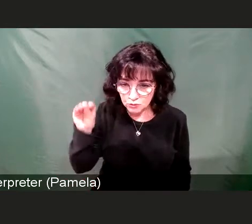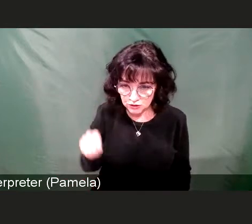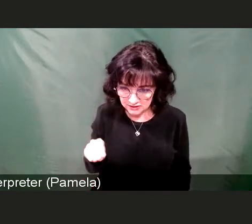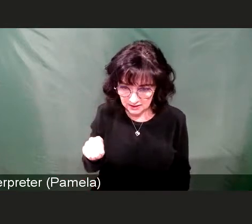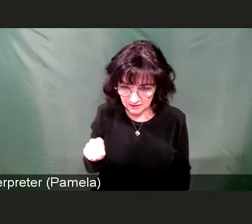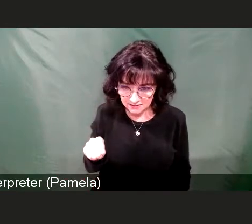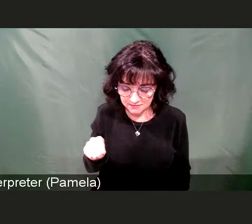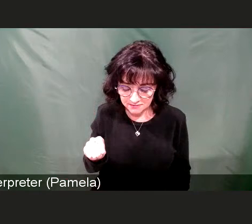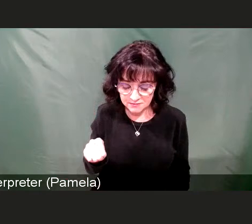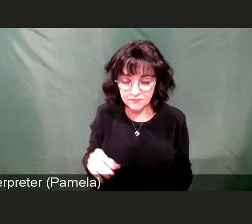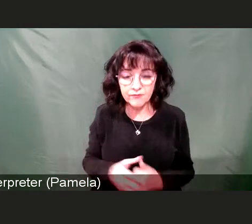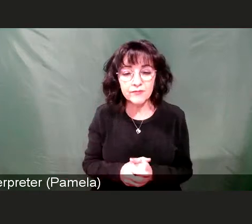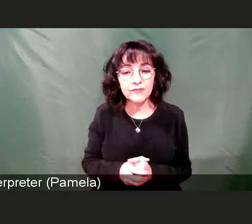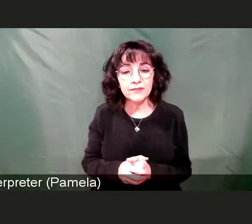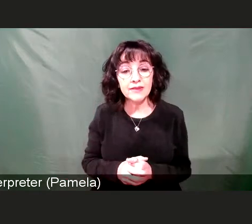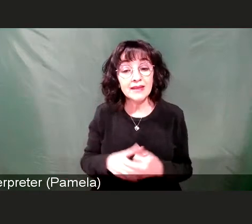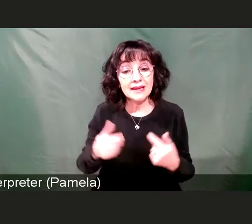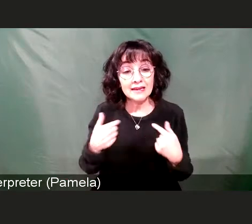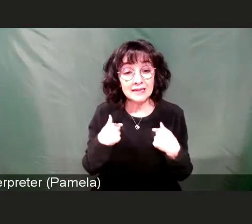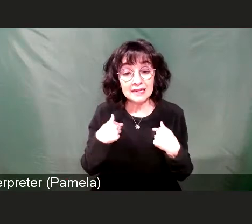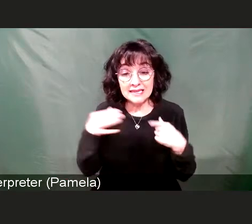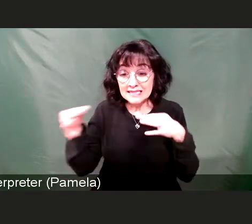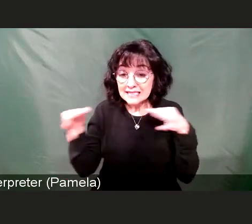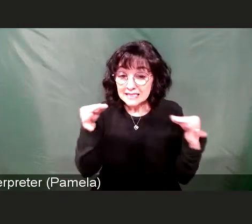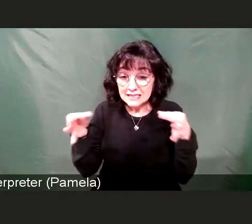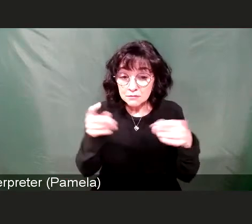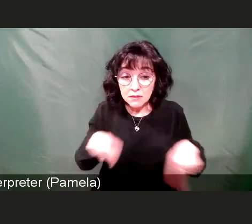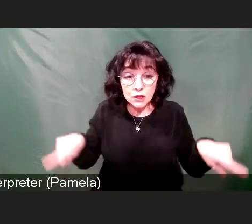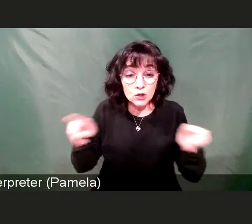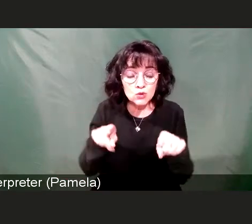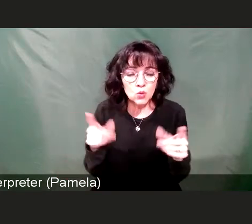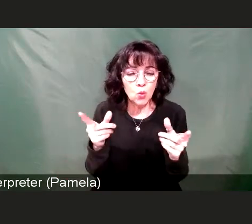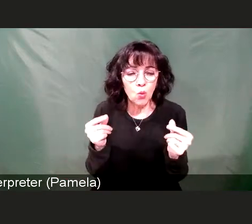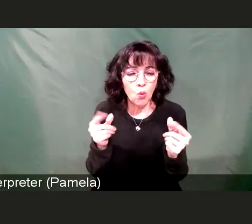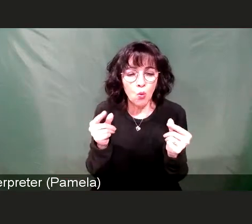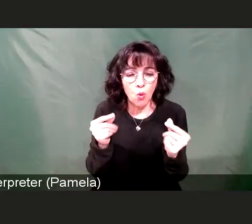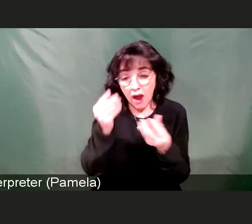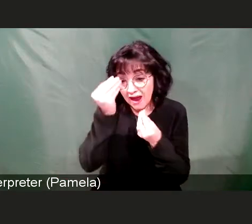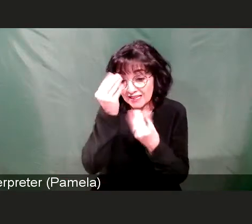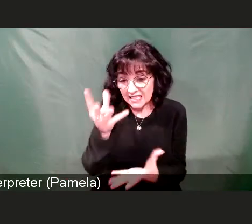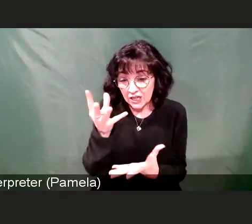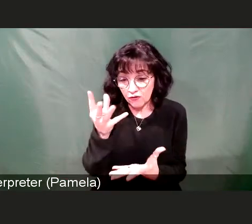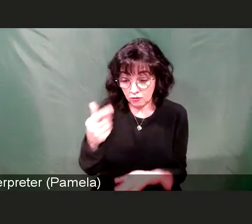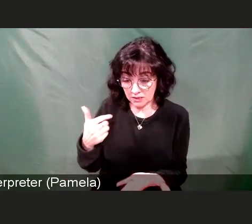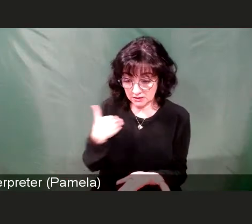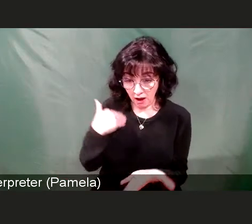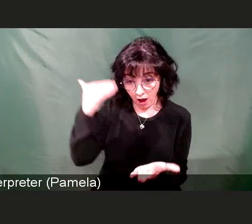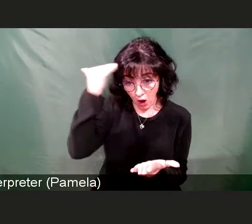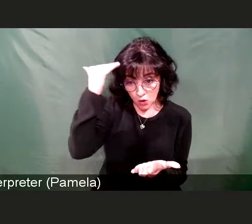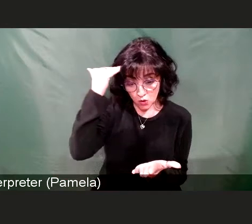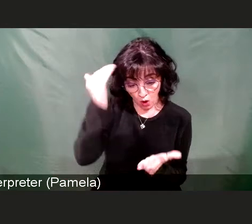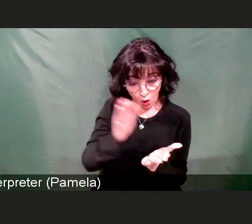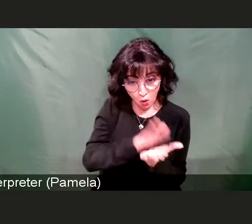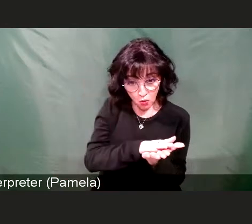I have always told you that I will give you as much up to date information that I'm aware of. So I'm going to talk to you about